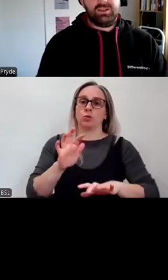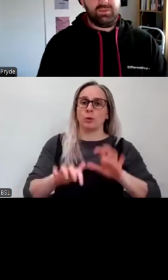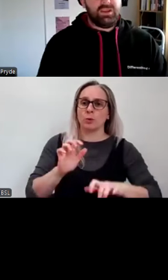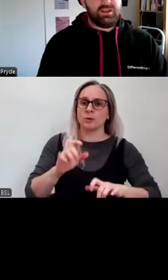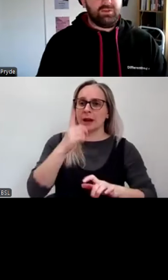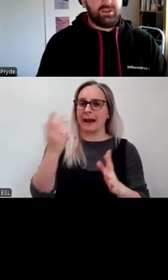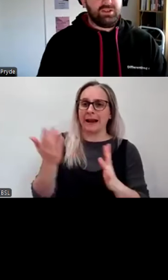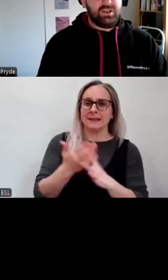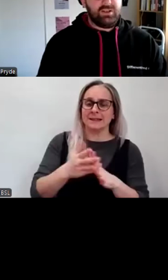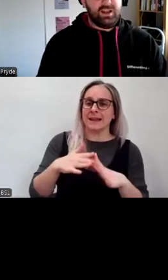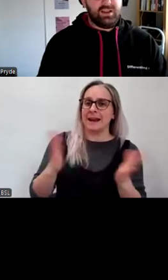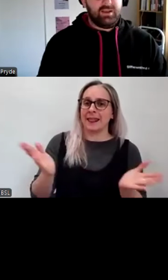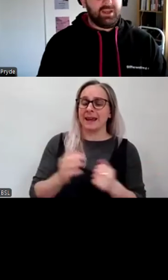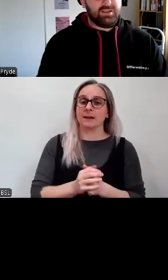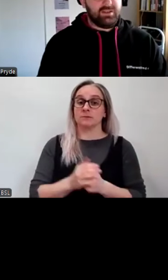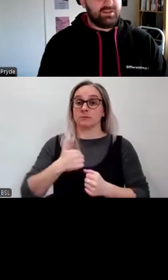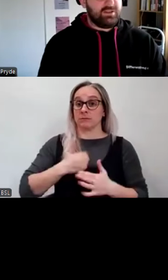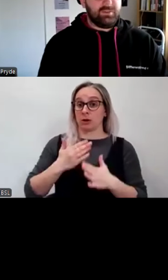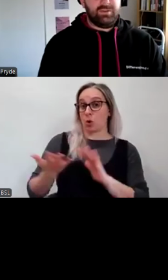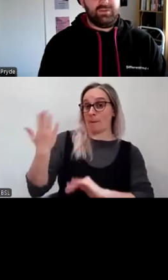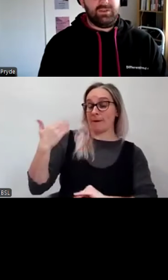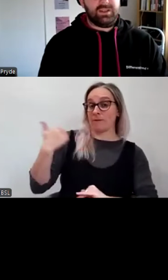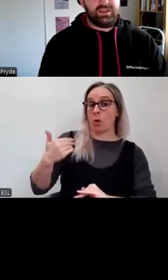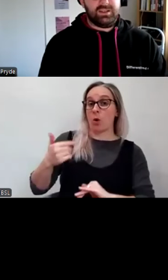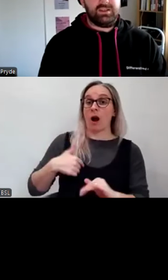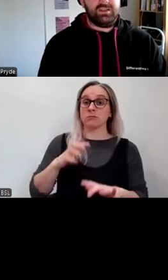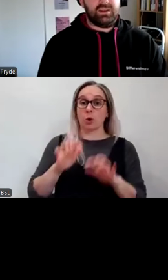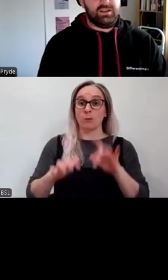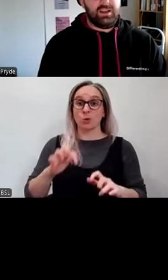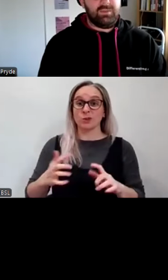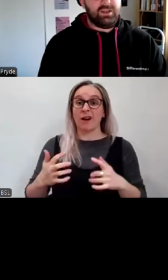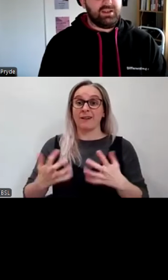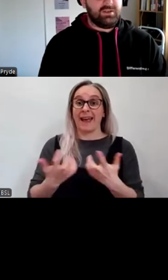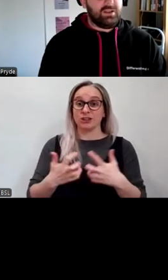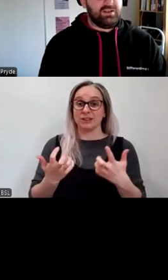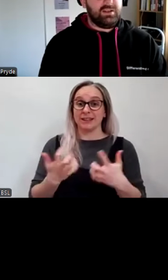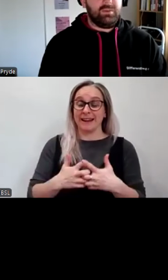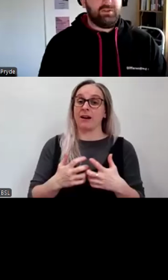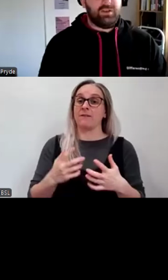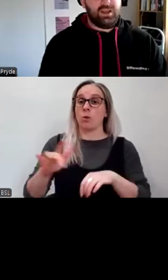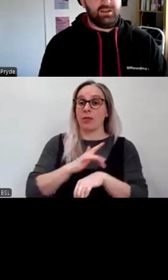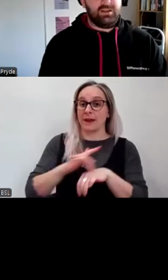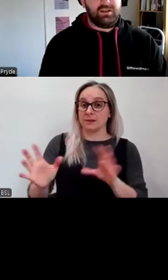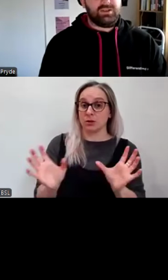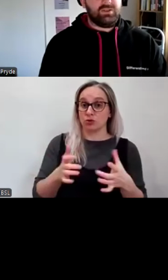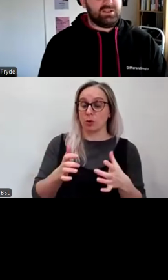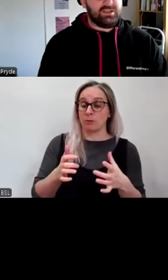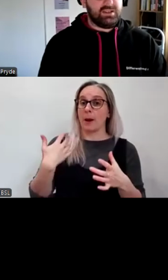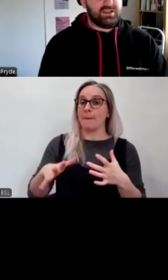I used to be a software engineer at the Ambassador Theatre Group, Viva Tickets, and I've been a technical lead with digital agencies